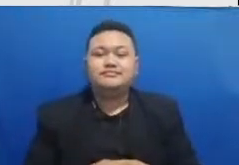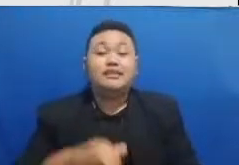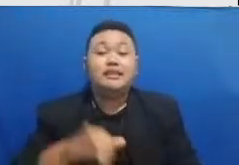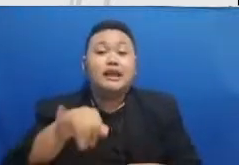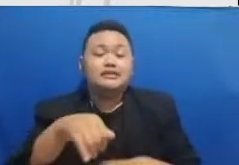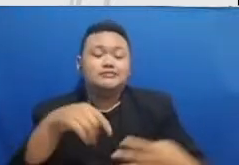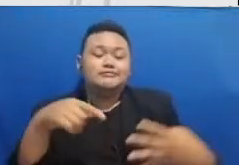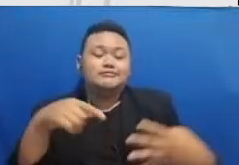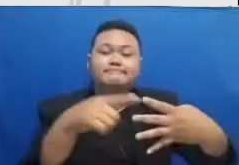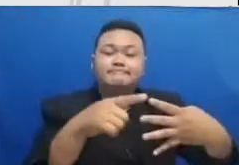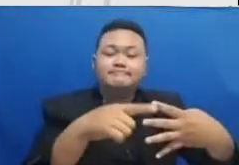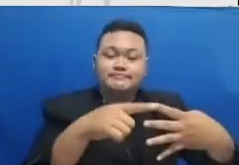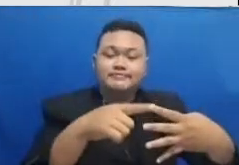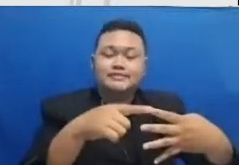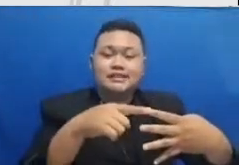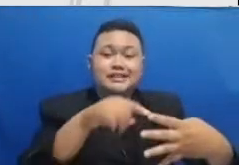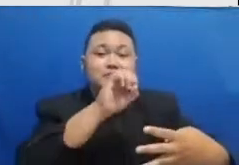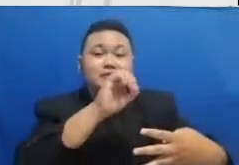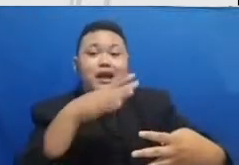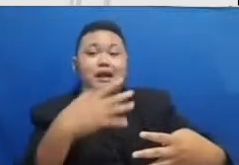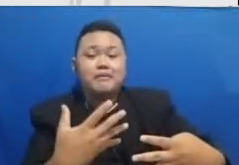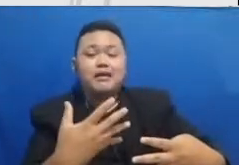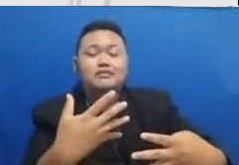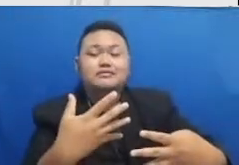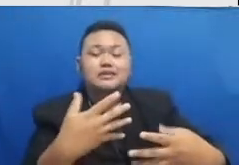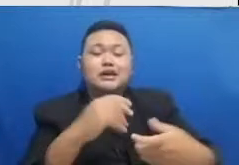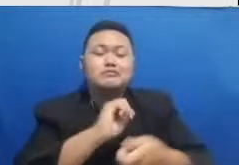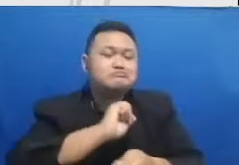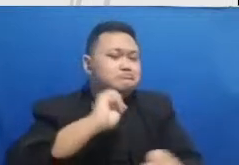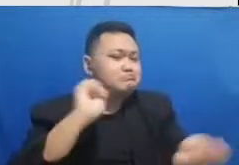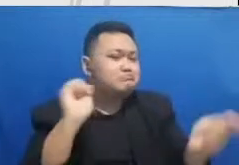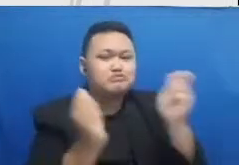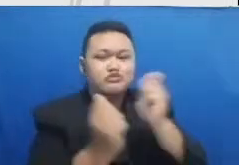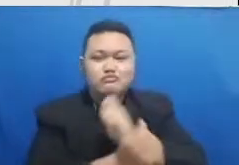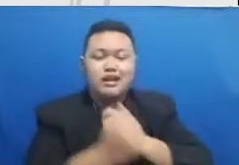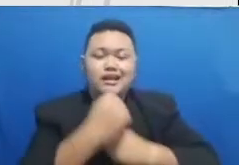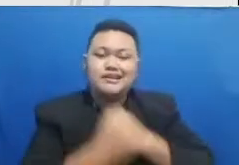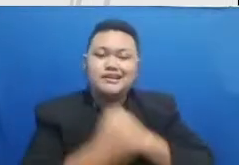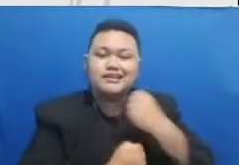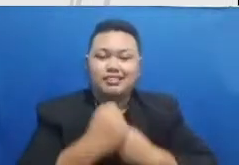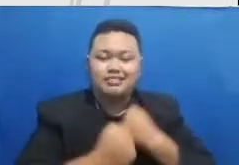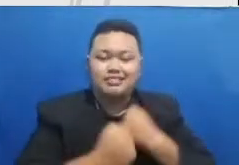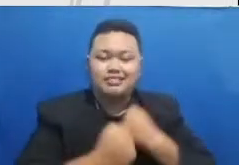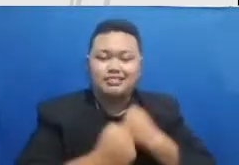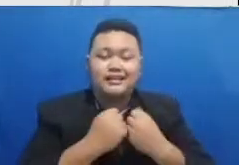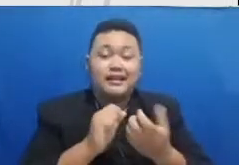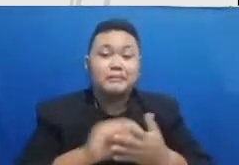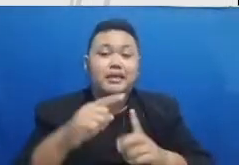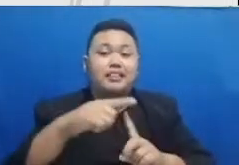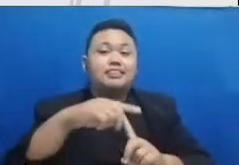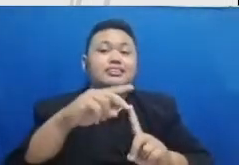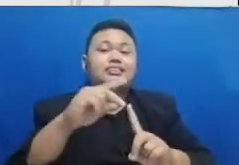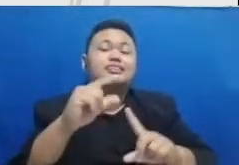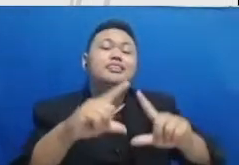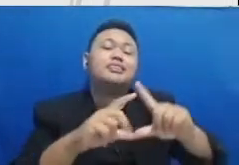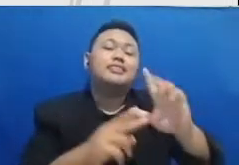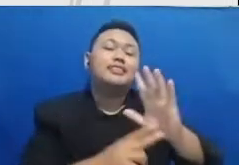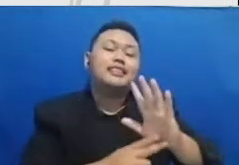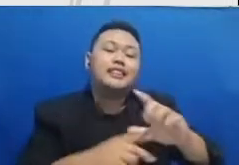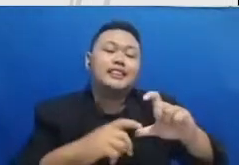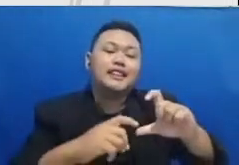that is close to transformational, not only the activities have changed, but even the total has